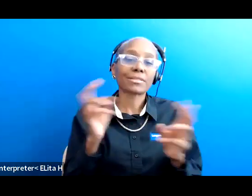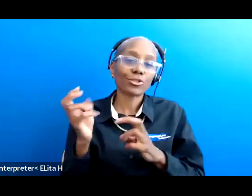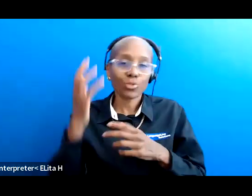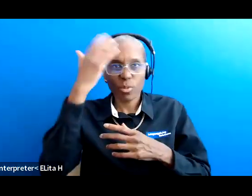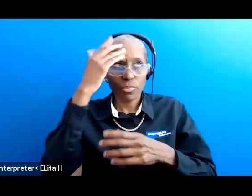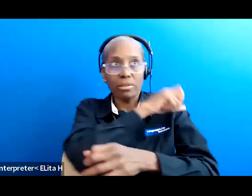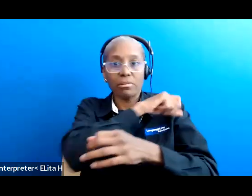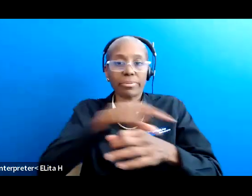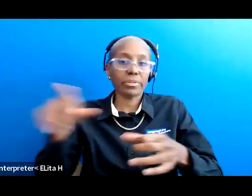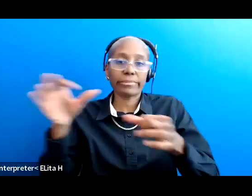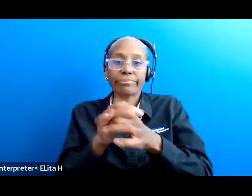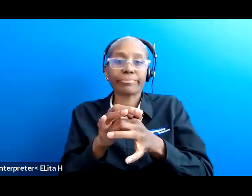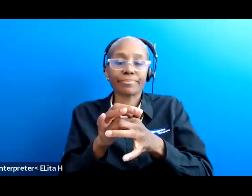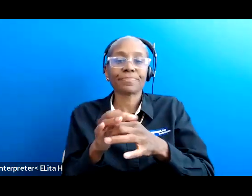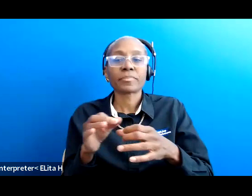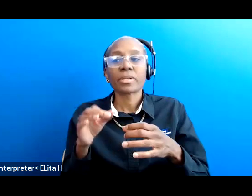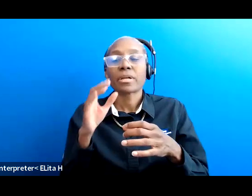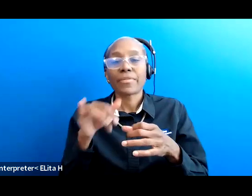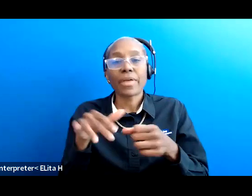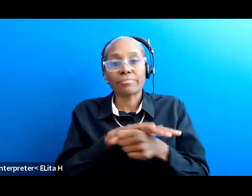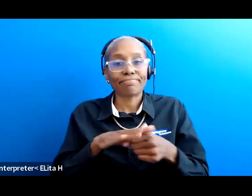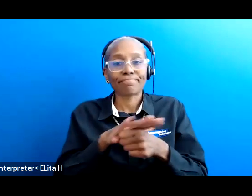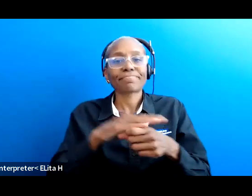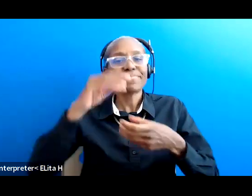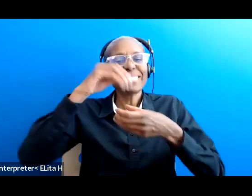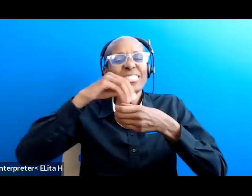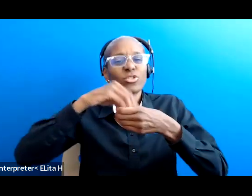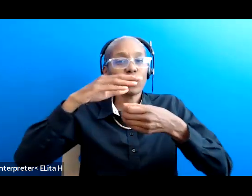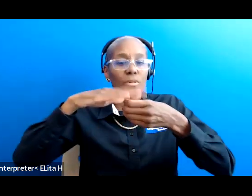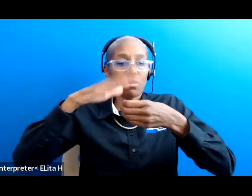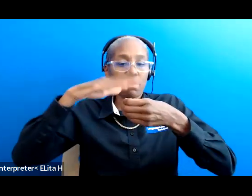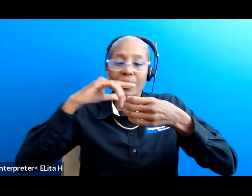There might be some spasticity in that internal sphincter and maybe